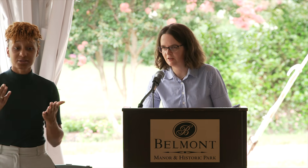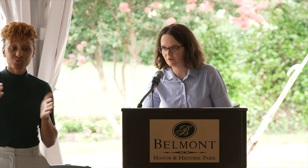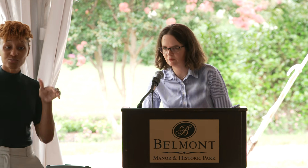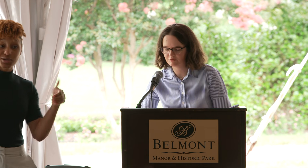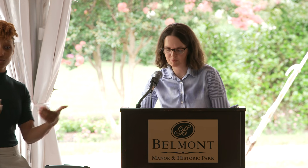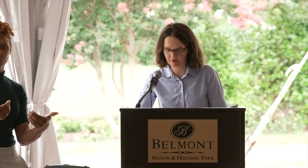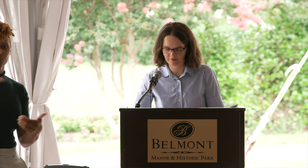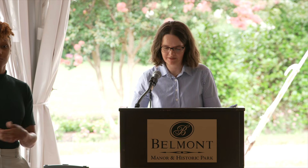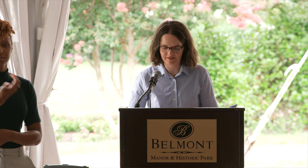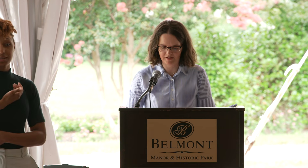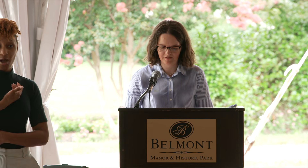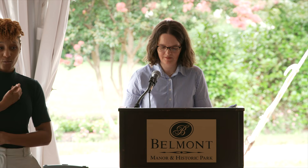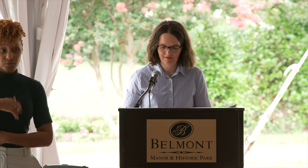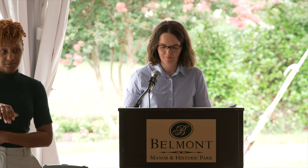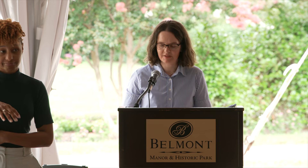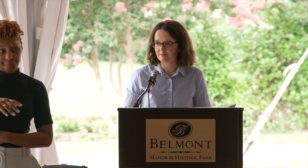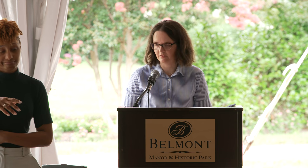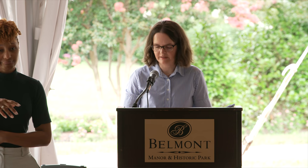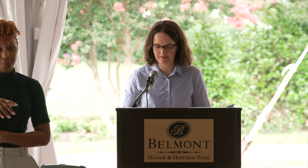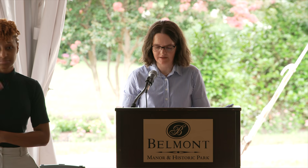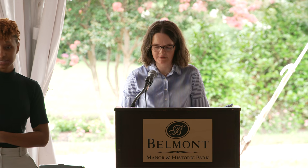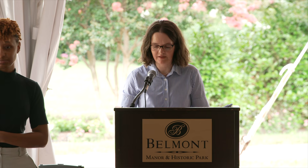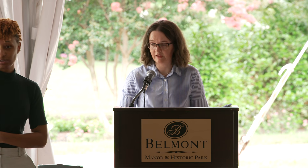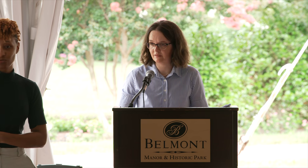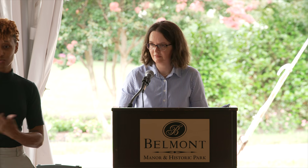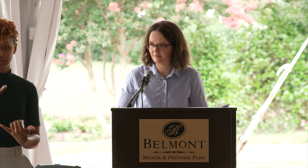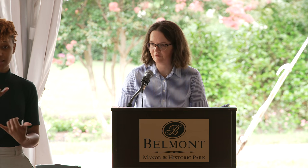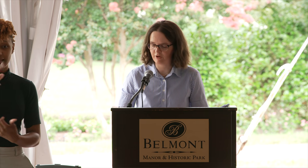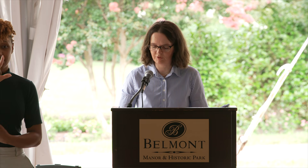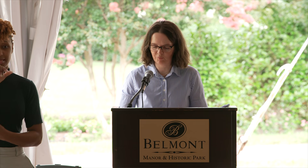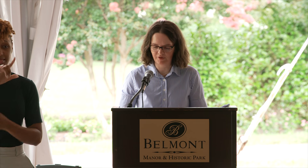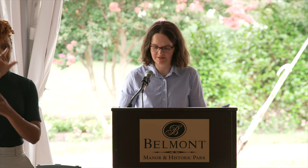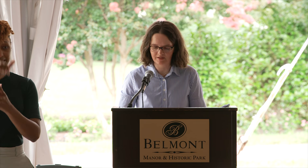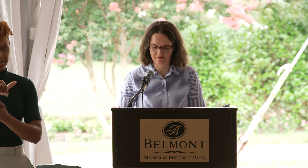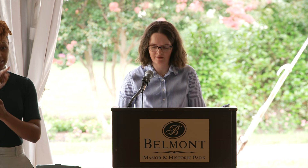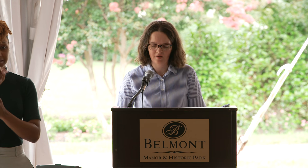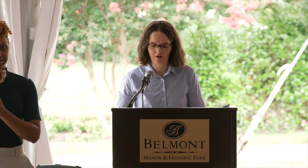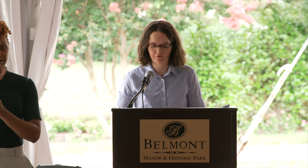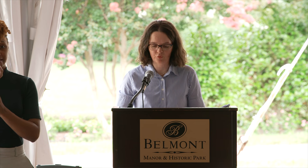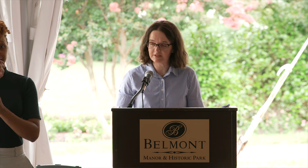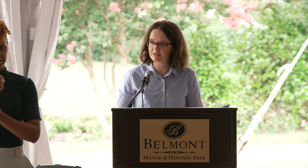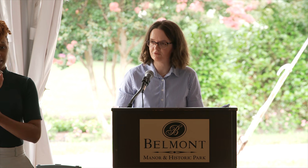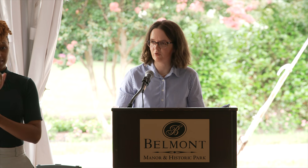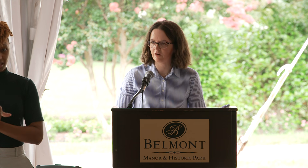keynote speaker today, Ms. Lillie Tyson Head, the founding president of Voices for